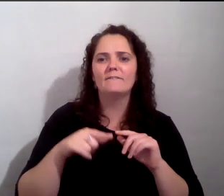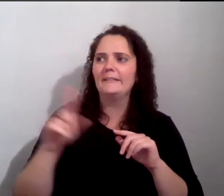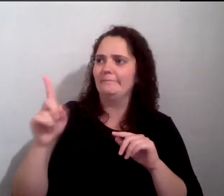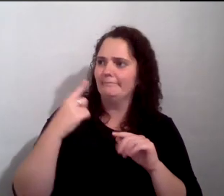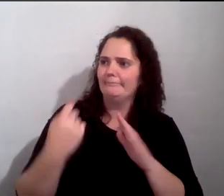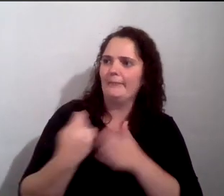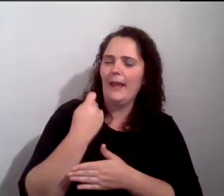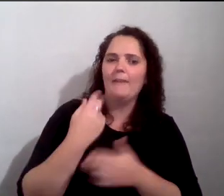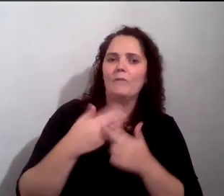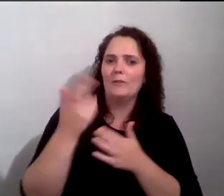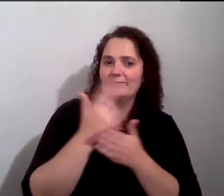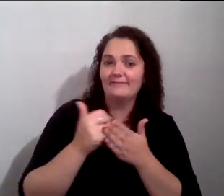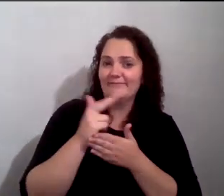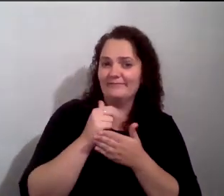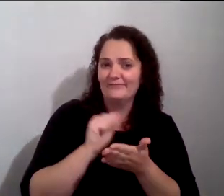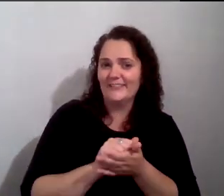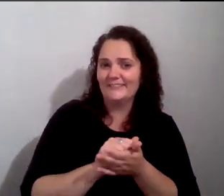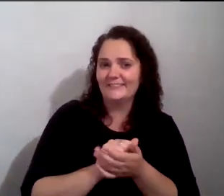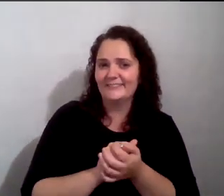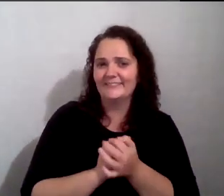recently which is commission portraits. I'm sure it's just a whole